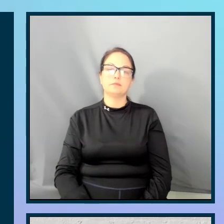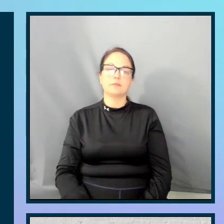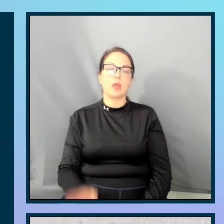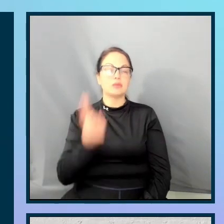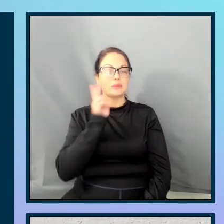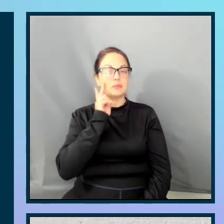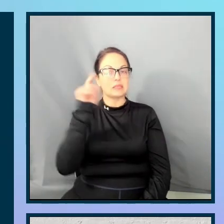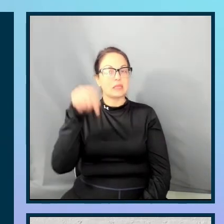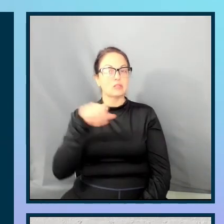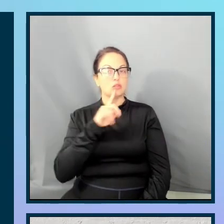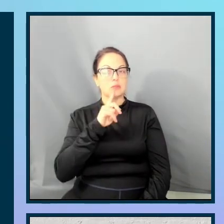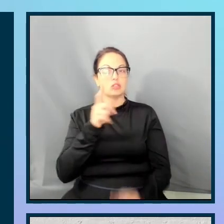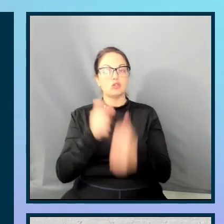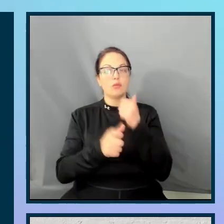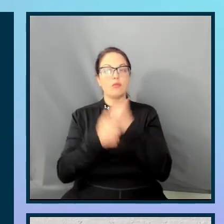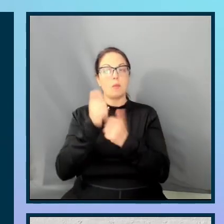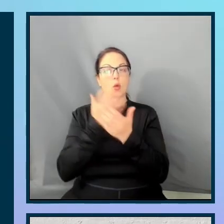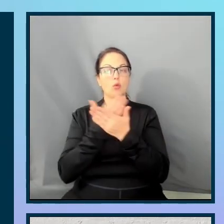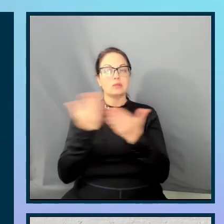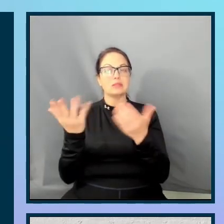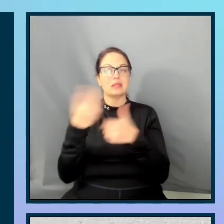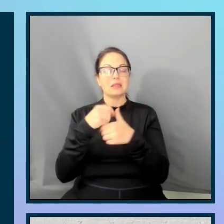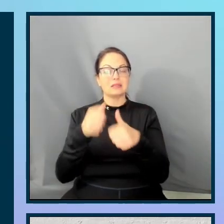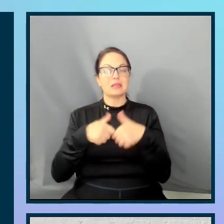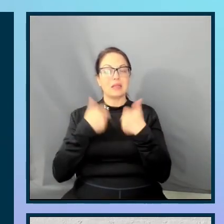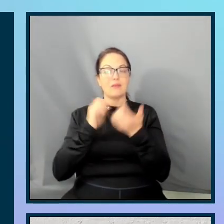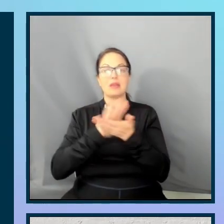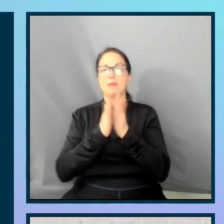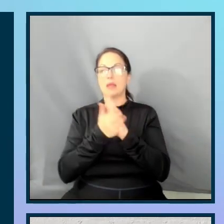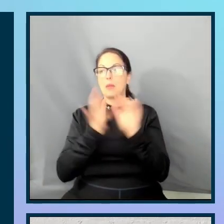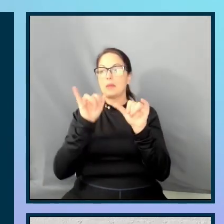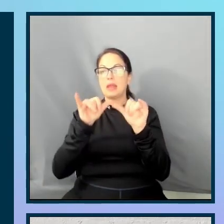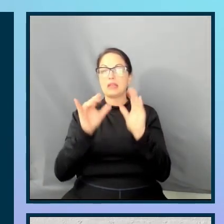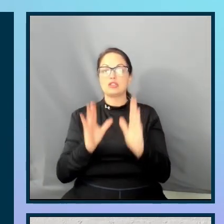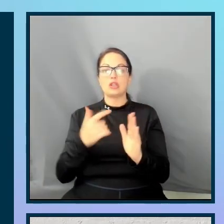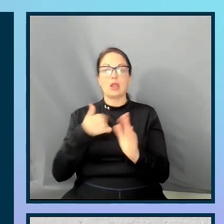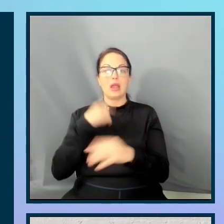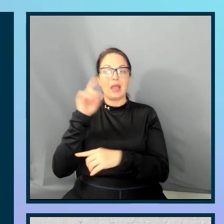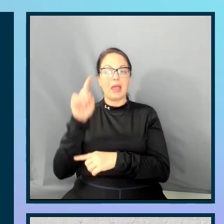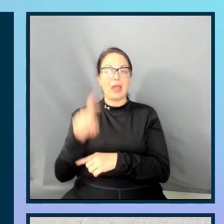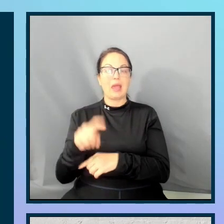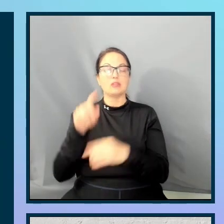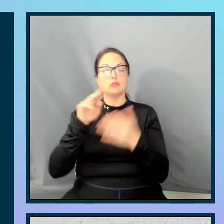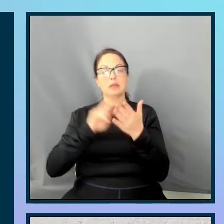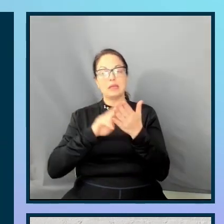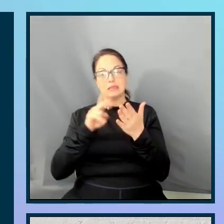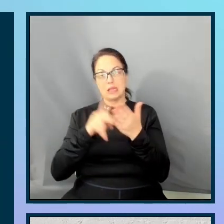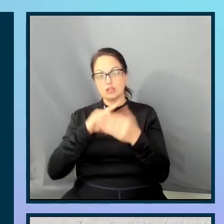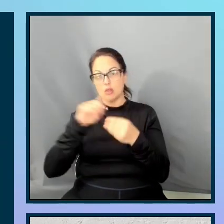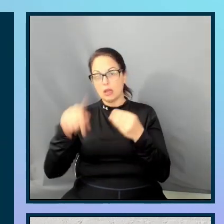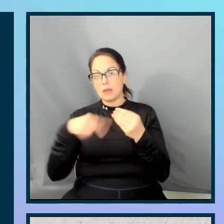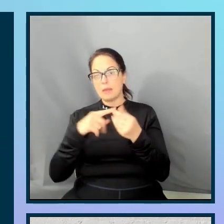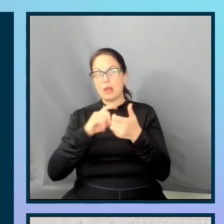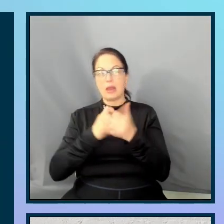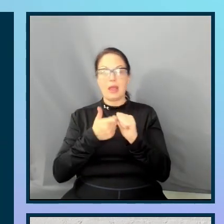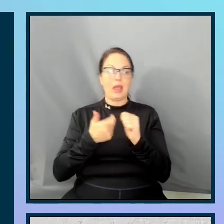for most things in life, even in becoming an engineer, I had to be very intentional about how I spent my time